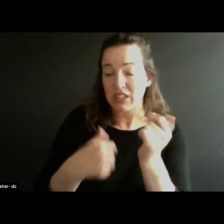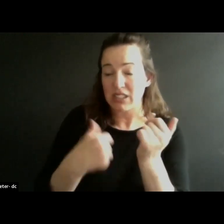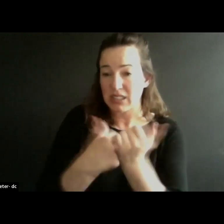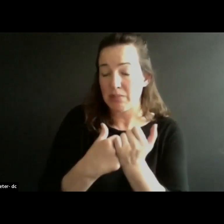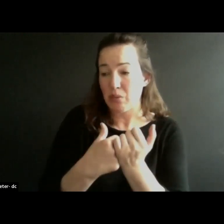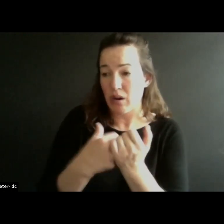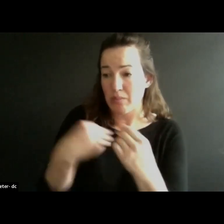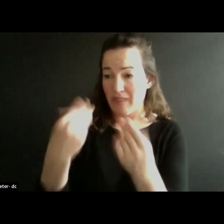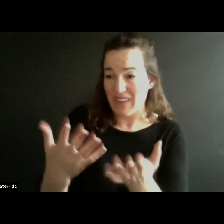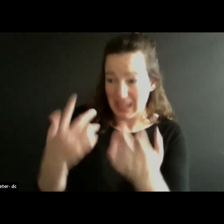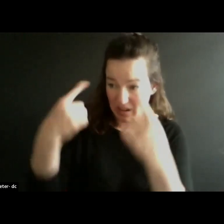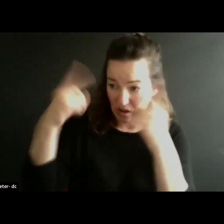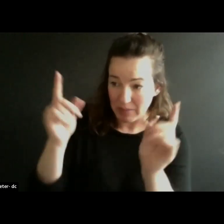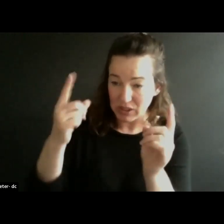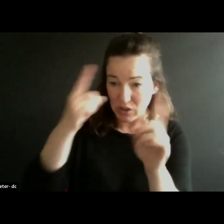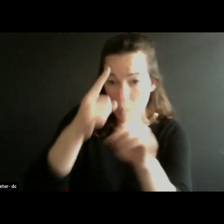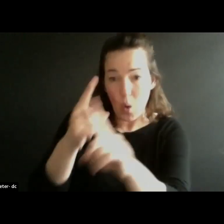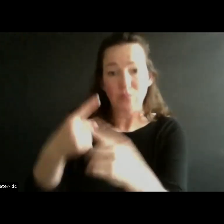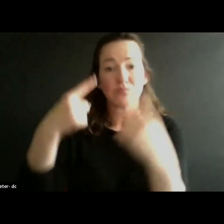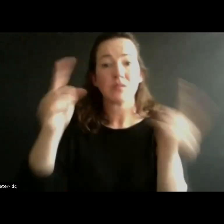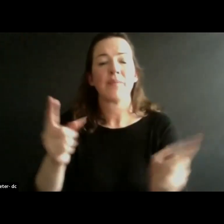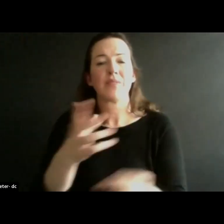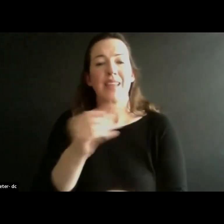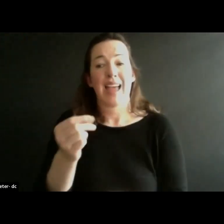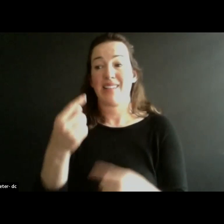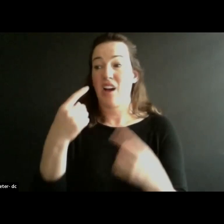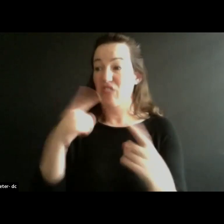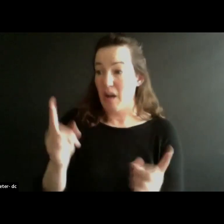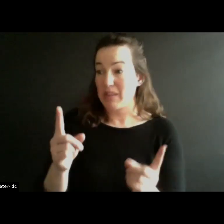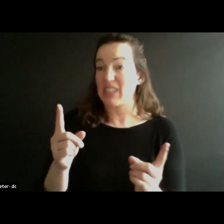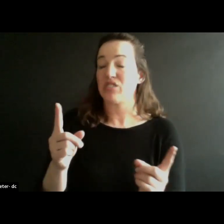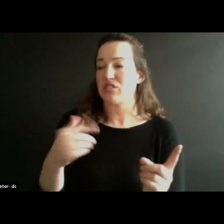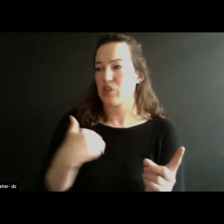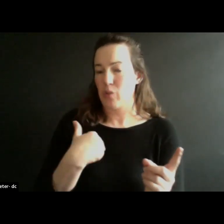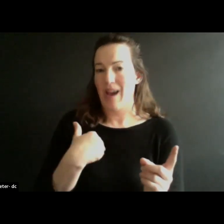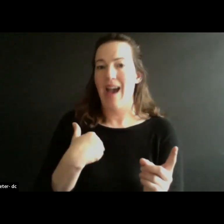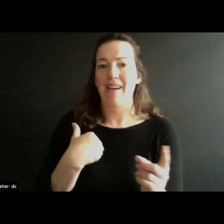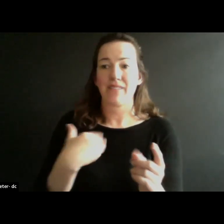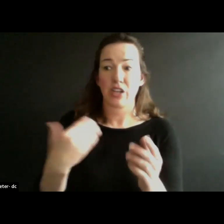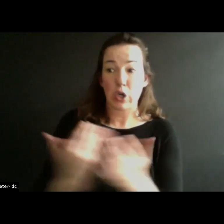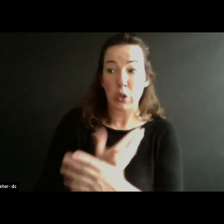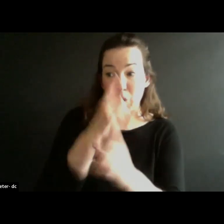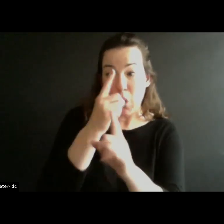provided? Did it help them accomplish that goal? And since they've accomplished that goal, do they have different. They have a different goal now. Maybe they receive that